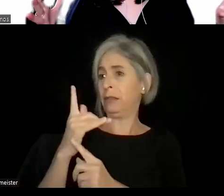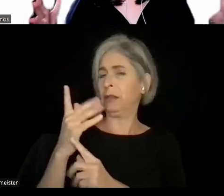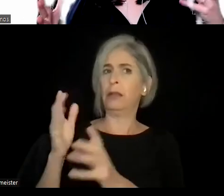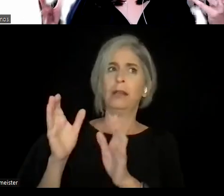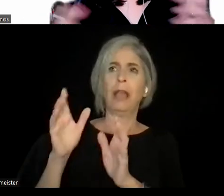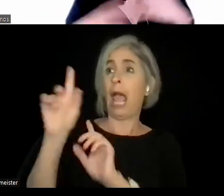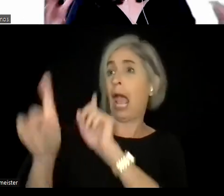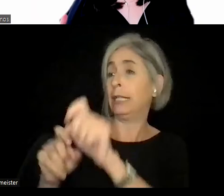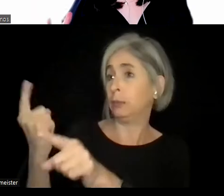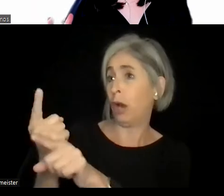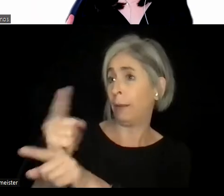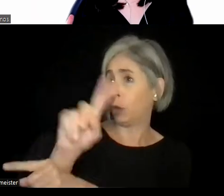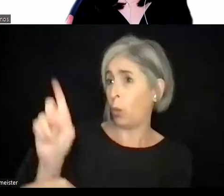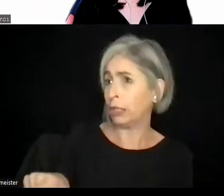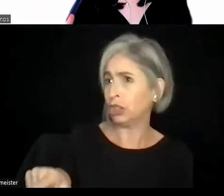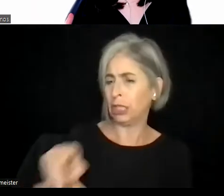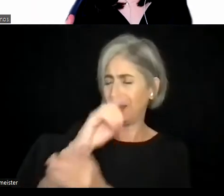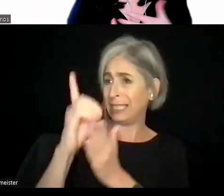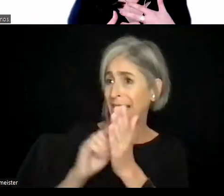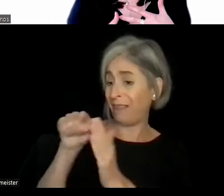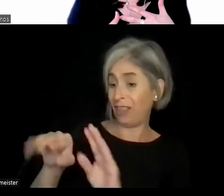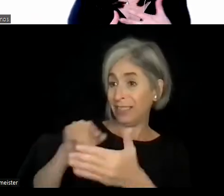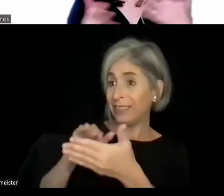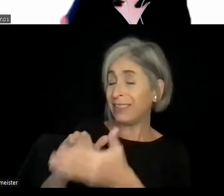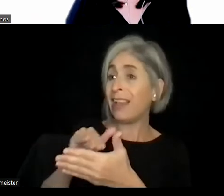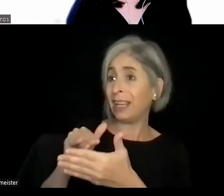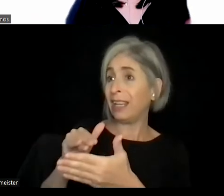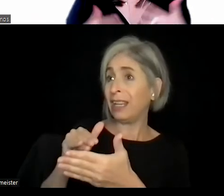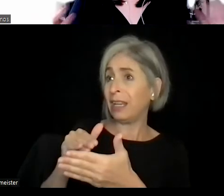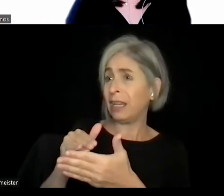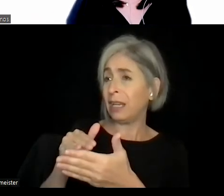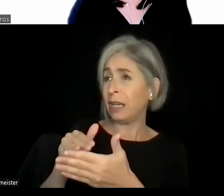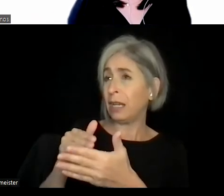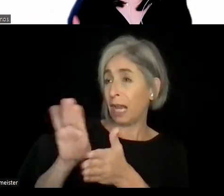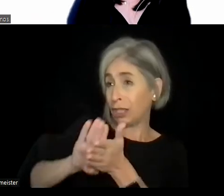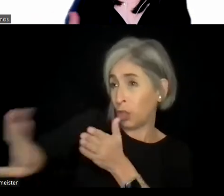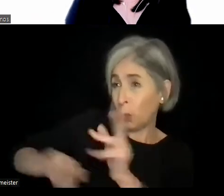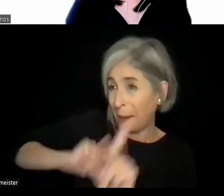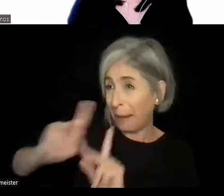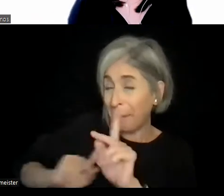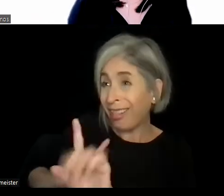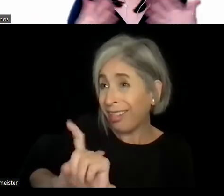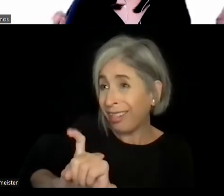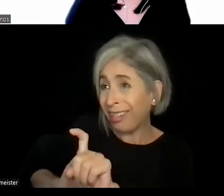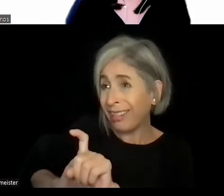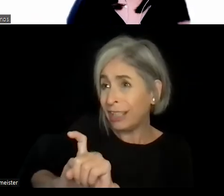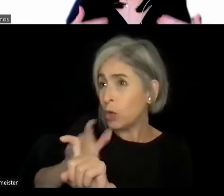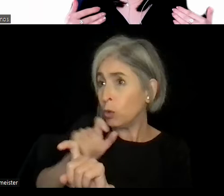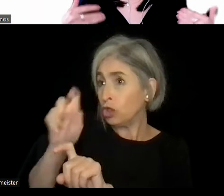decisions can have on the outcome of what they're doing, whether it is asking these kinds of questions of, like, is the design of